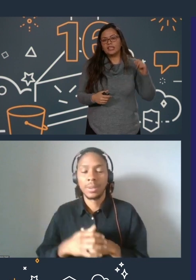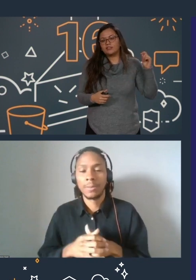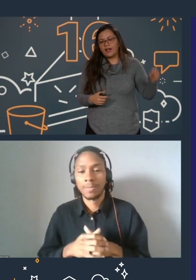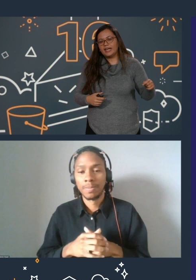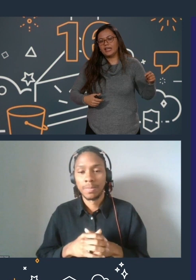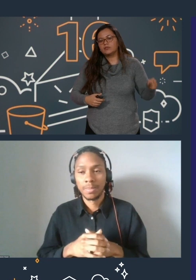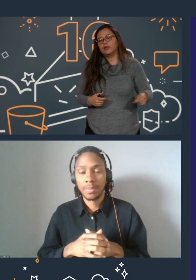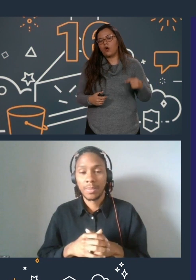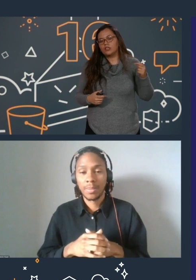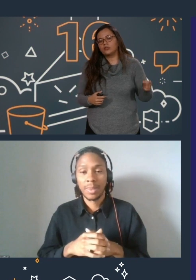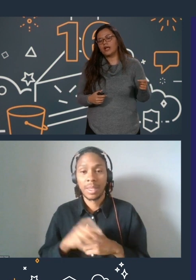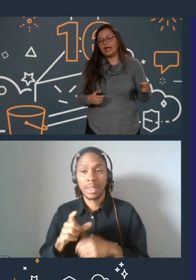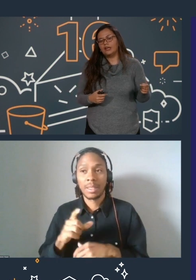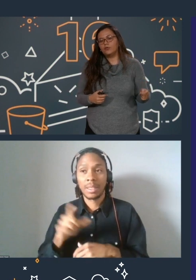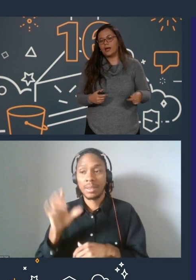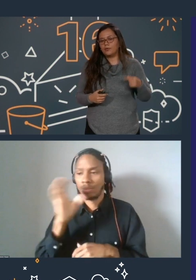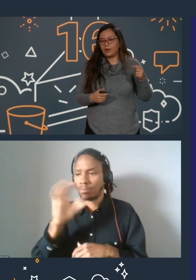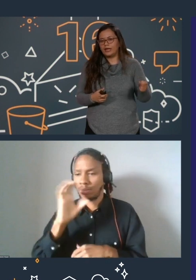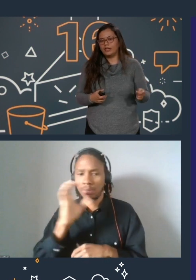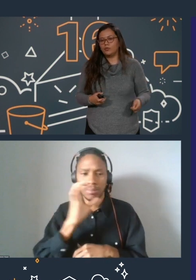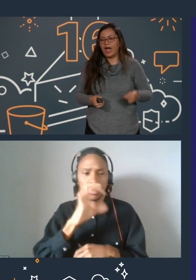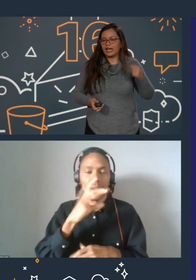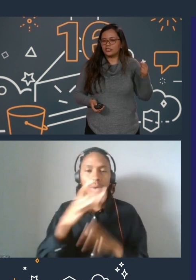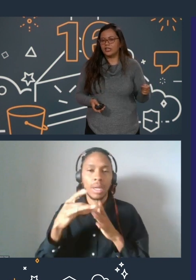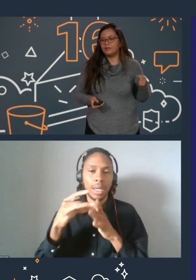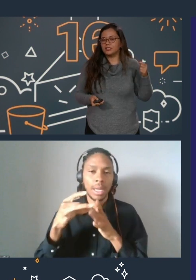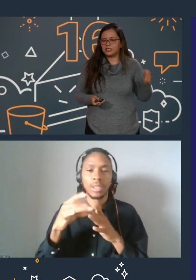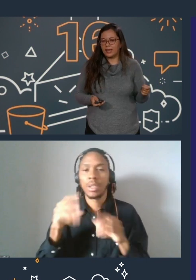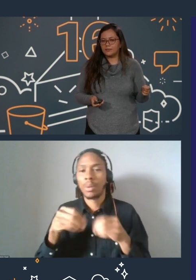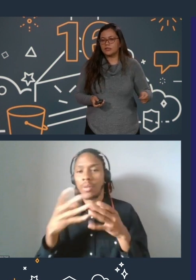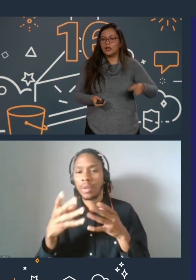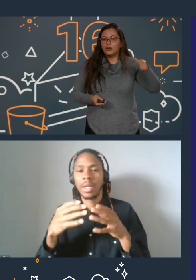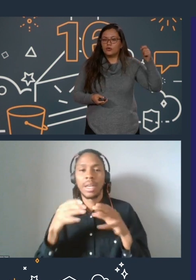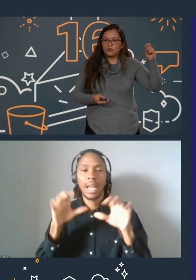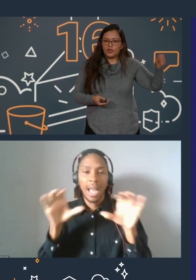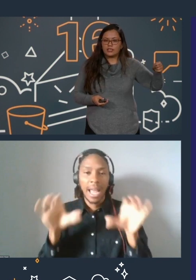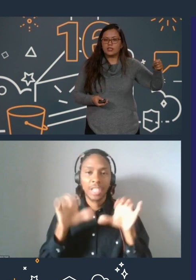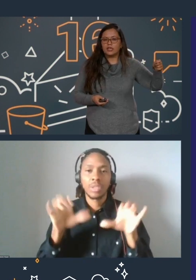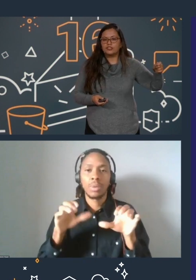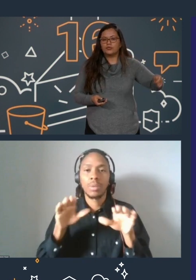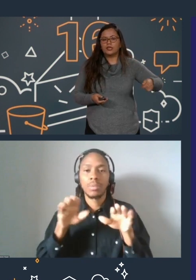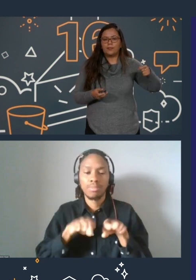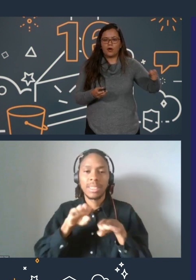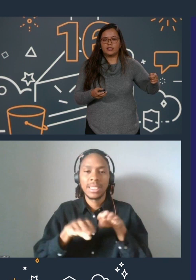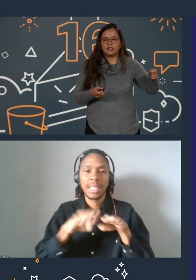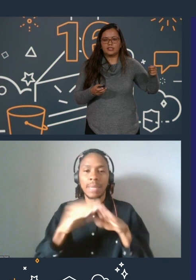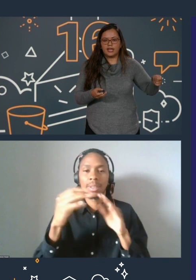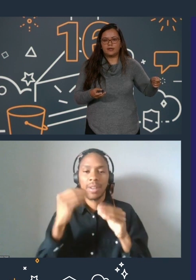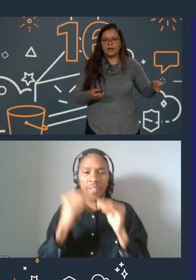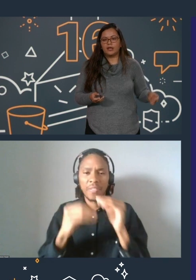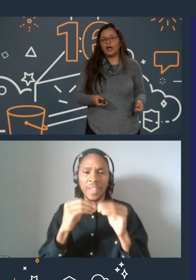These findings will also guide you by providing you actionable steps to fix the issue in a policy statement,